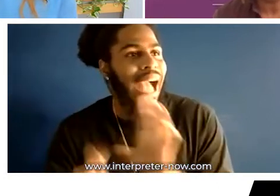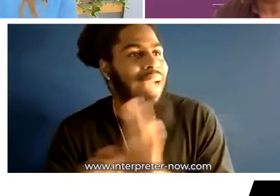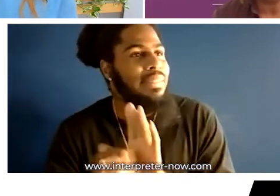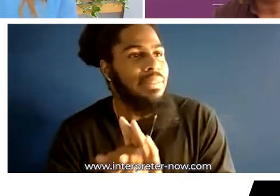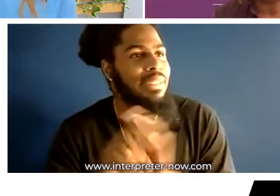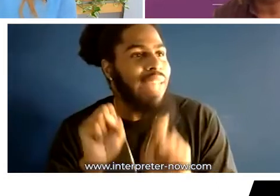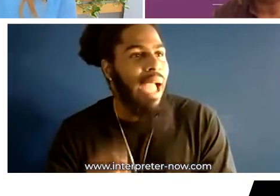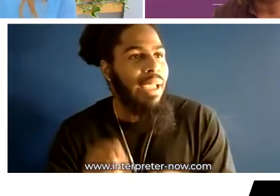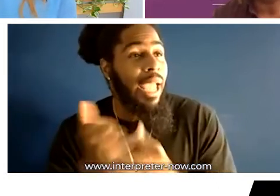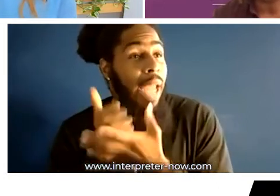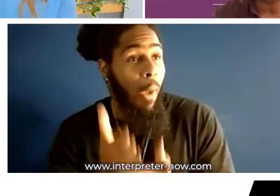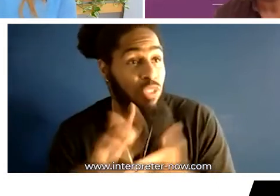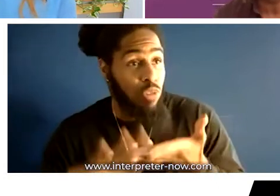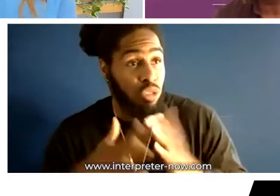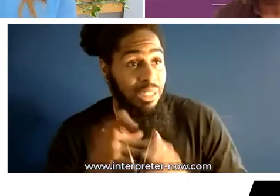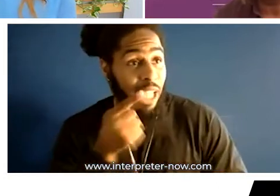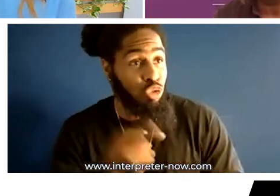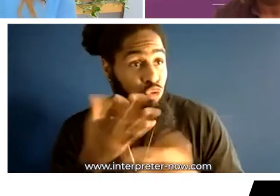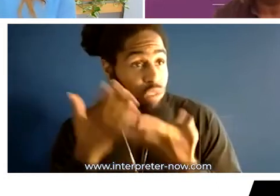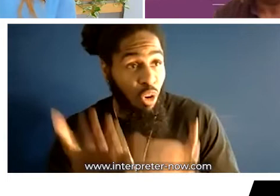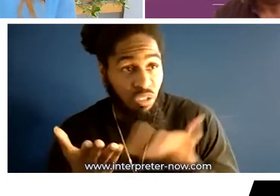in which you're serving through the clients that you're supporting?"